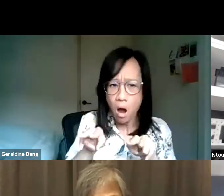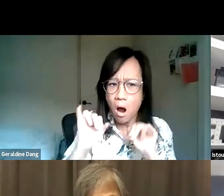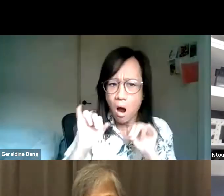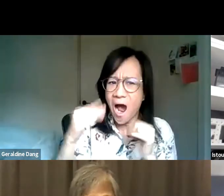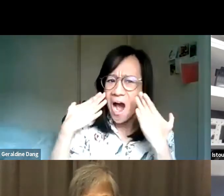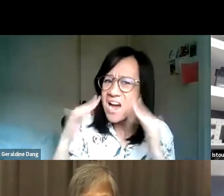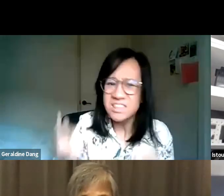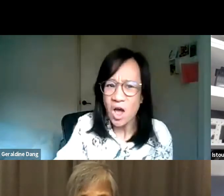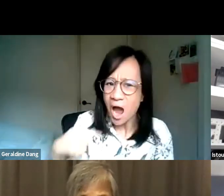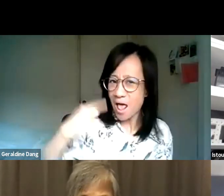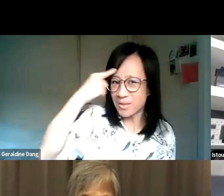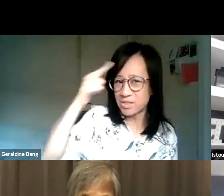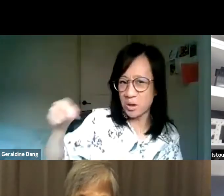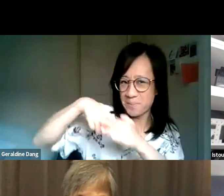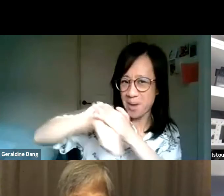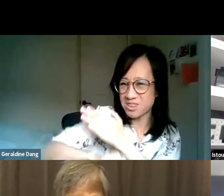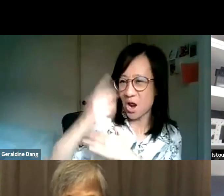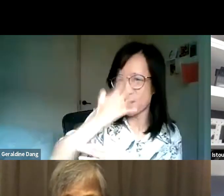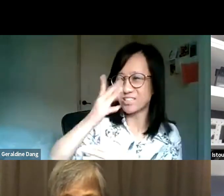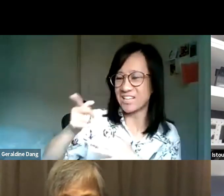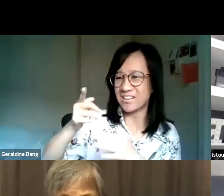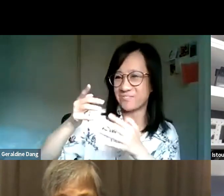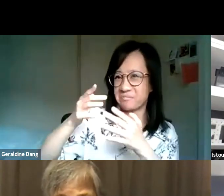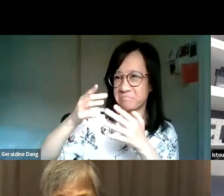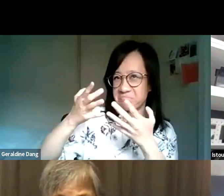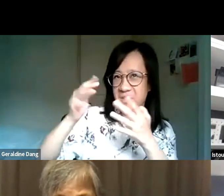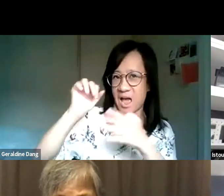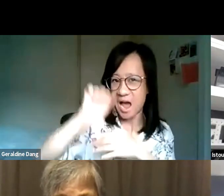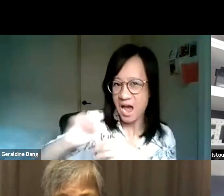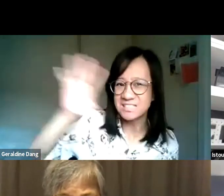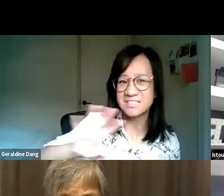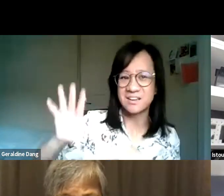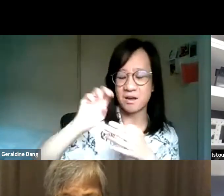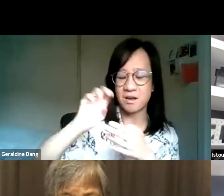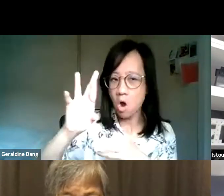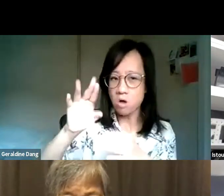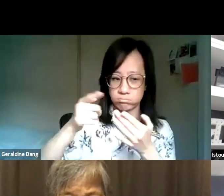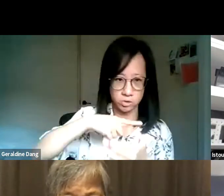So I was born in London, so when they say, oh, you're American, but then I was born in